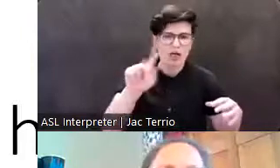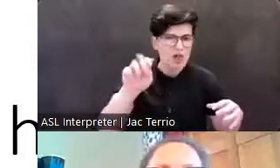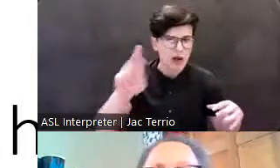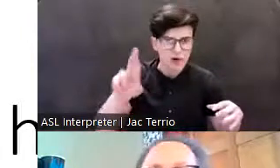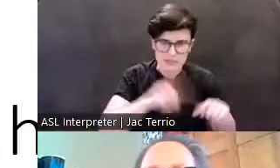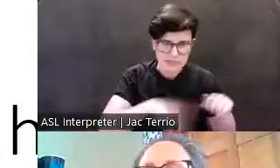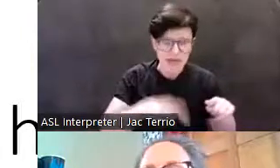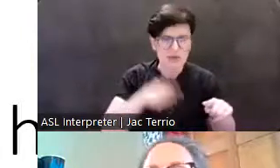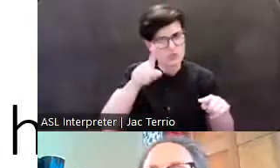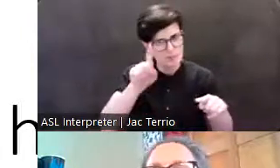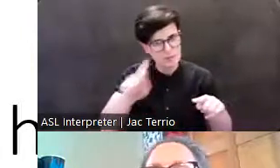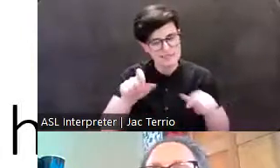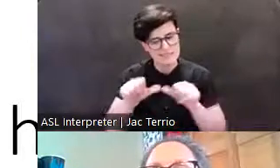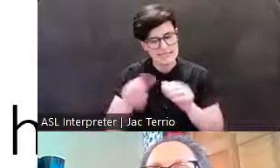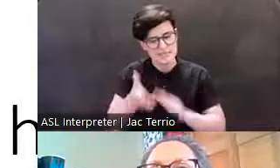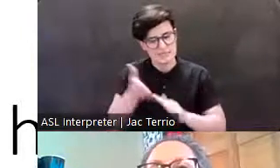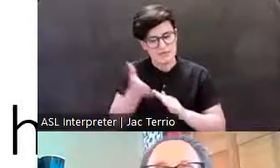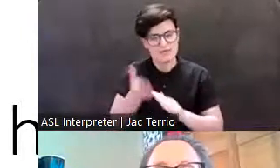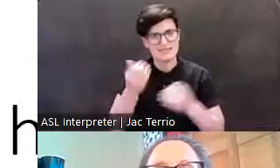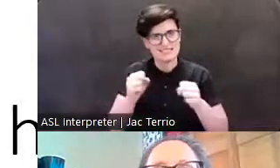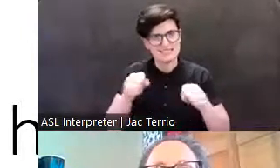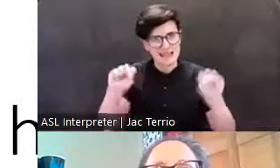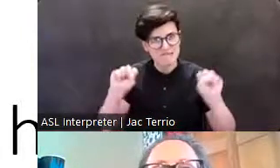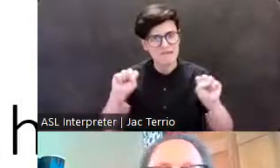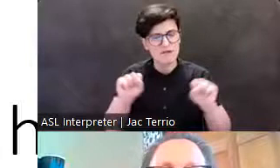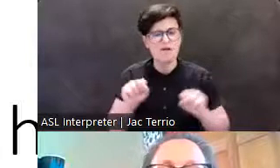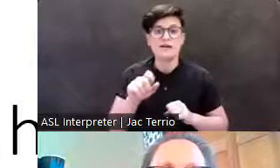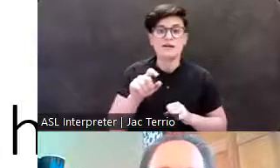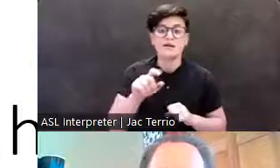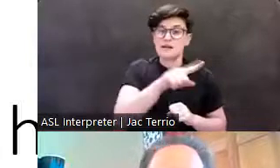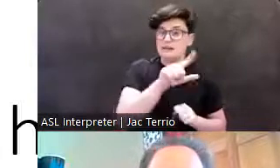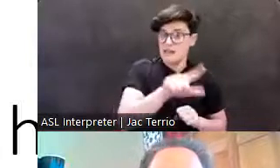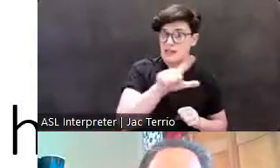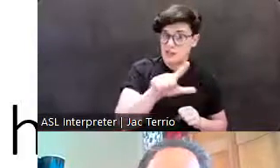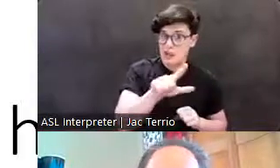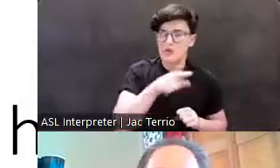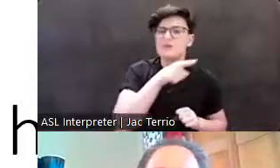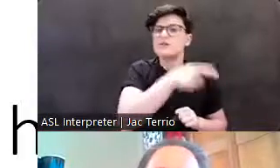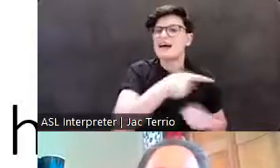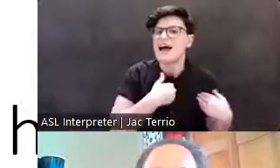The landlord has the requirement to maintain any appliances.